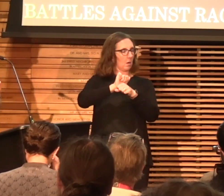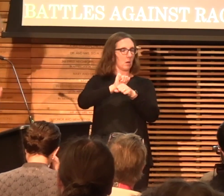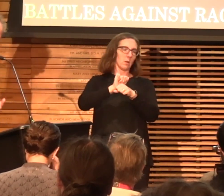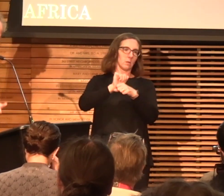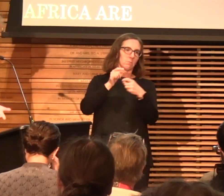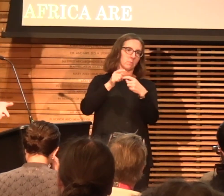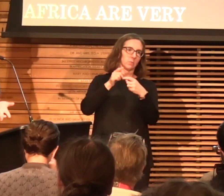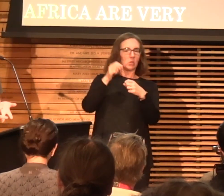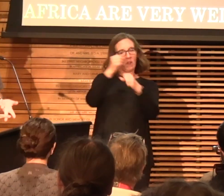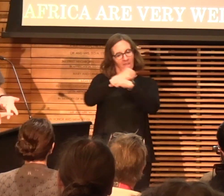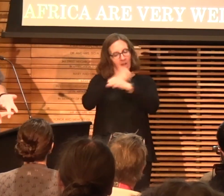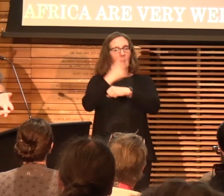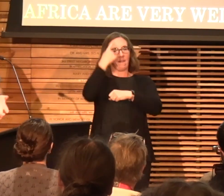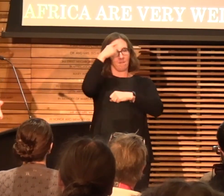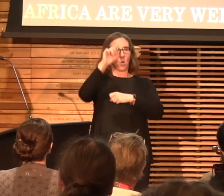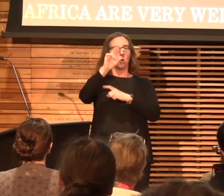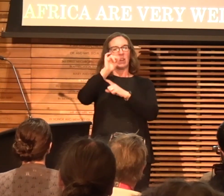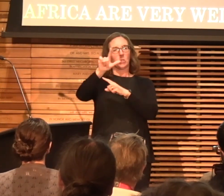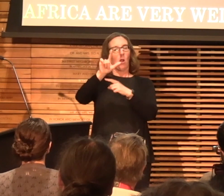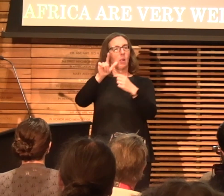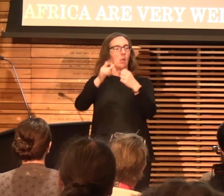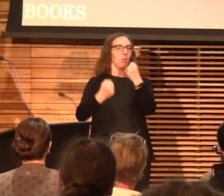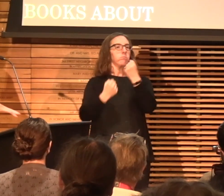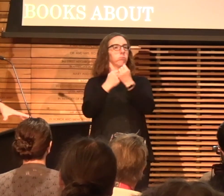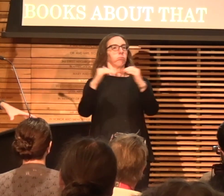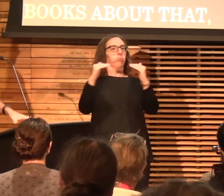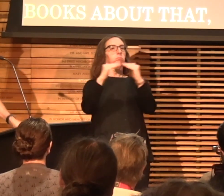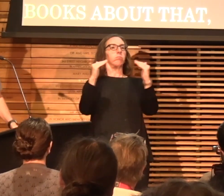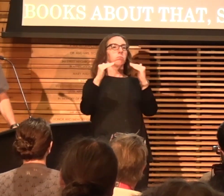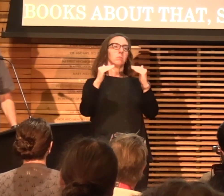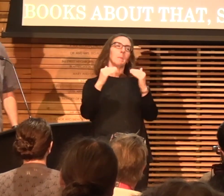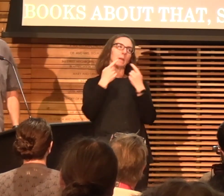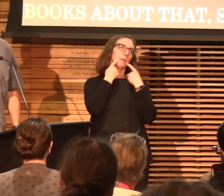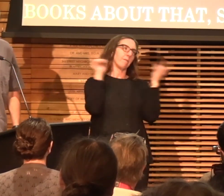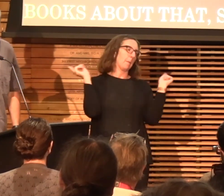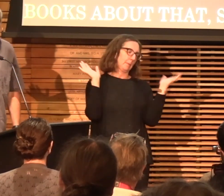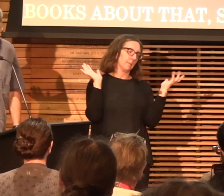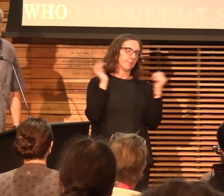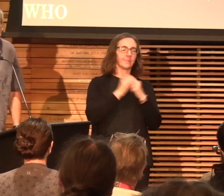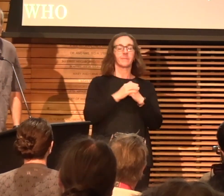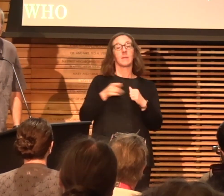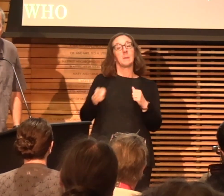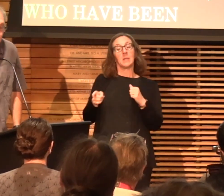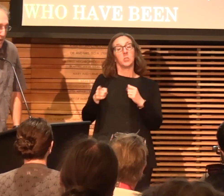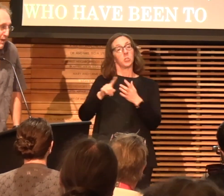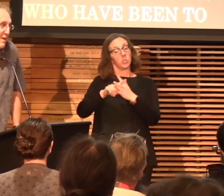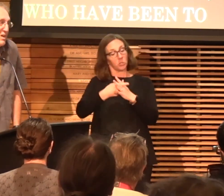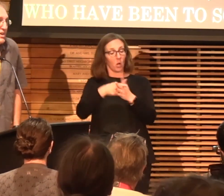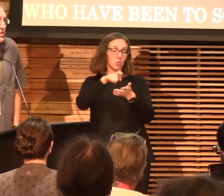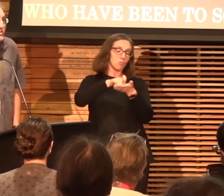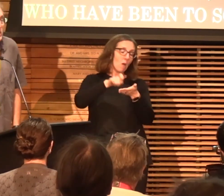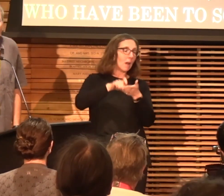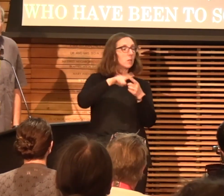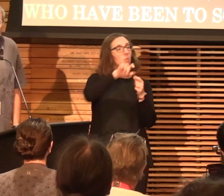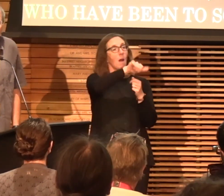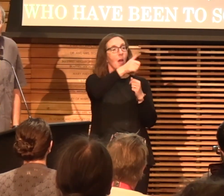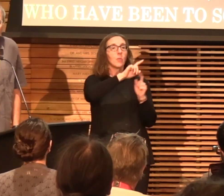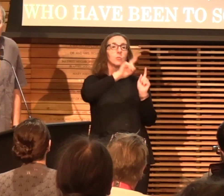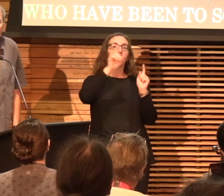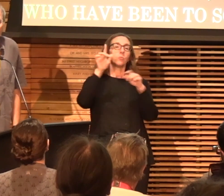She reads two books about that. She starts writing to people who have been to South Africa. She gets herself invited,